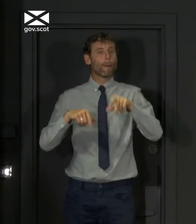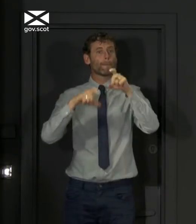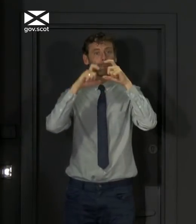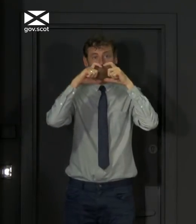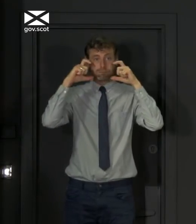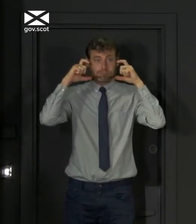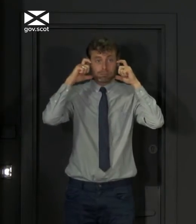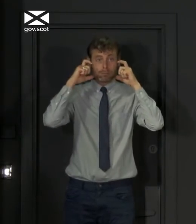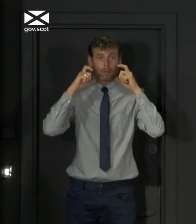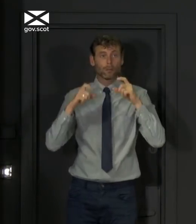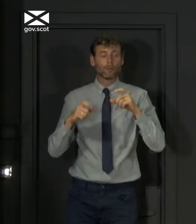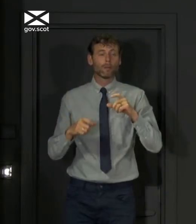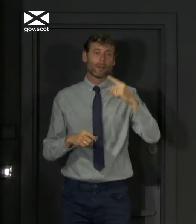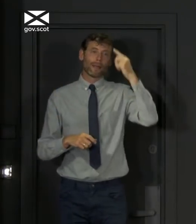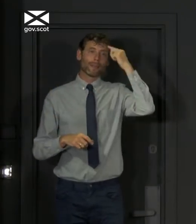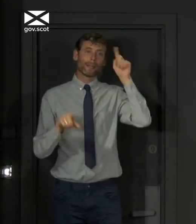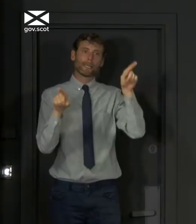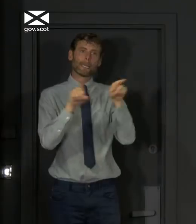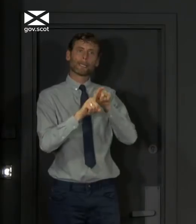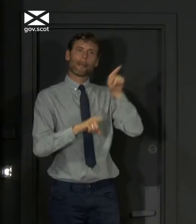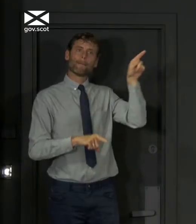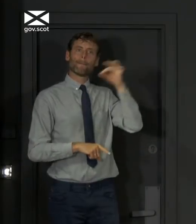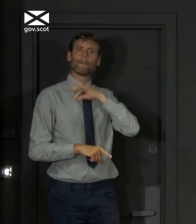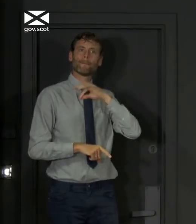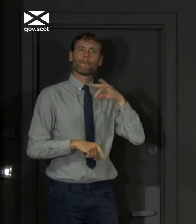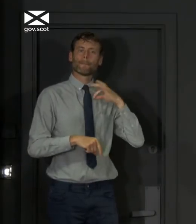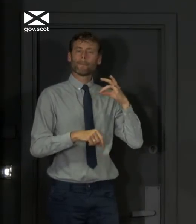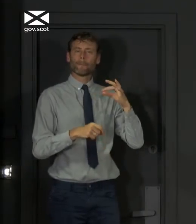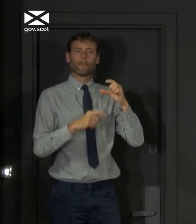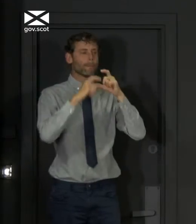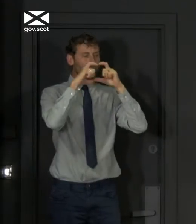have to be a medical mask, it shouldn't be a medical mask, just something you can cover